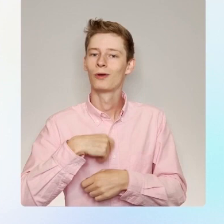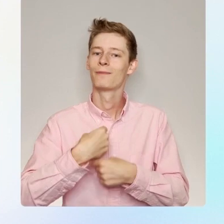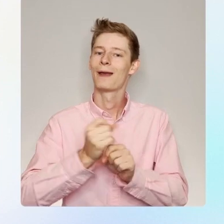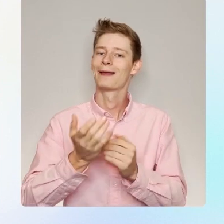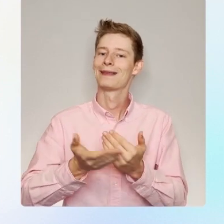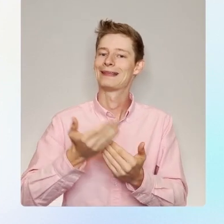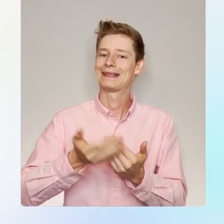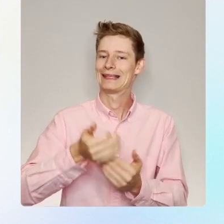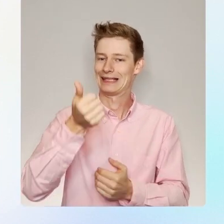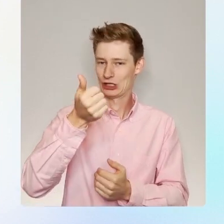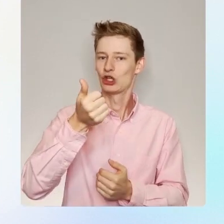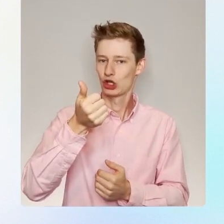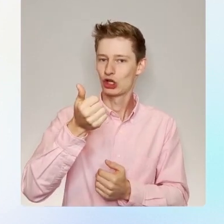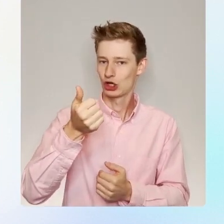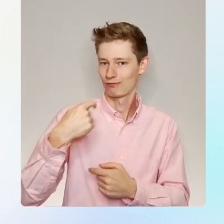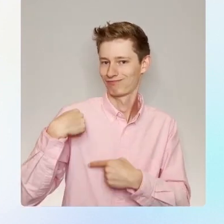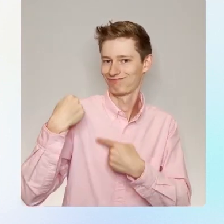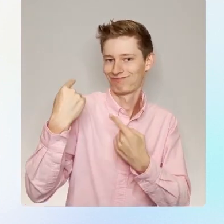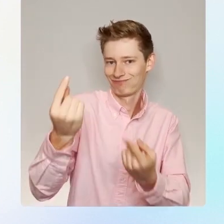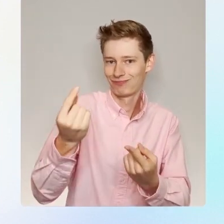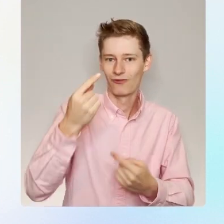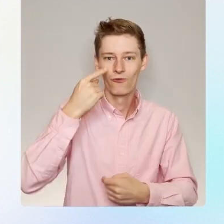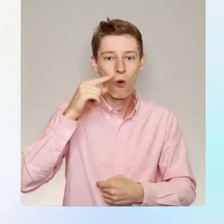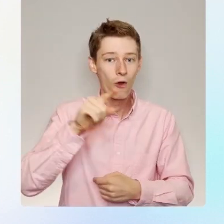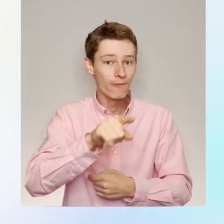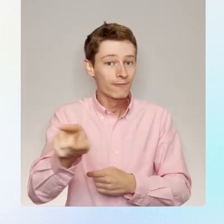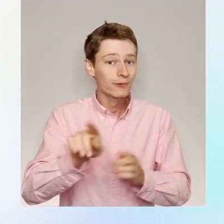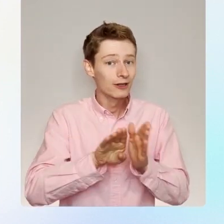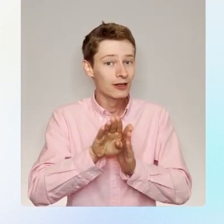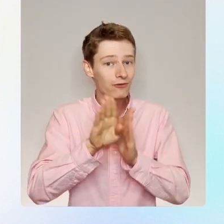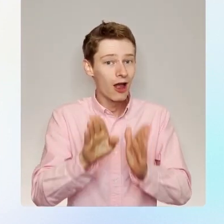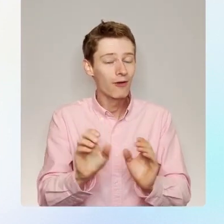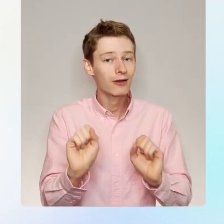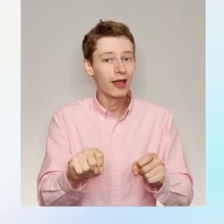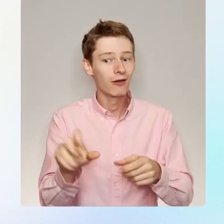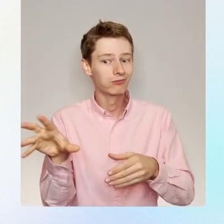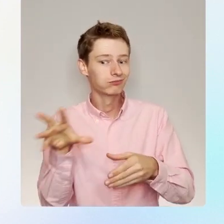than ever before for developers to integrate hands